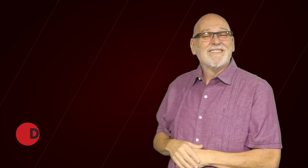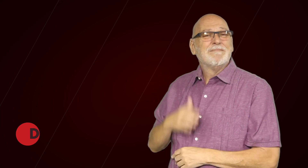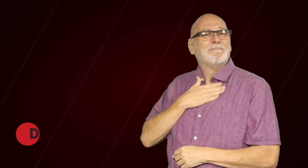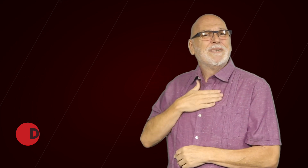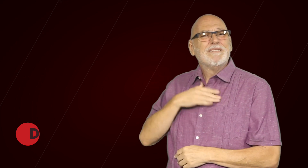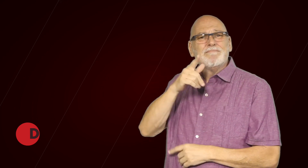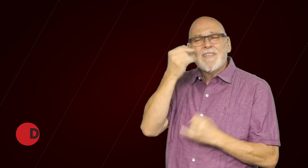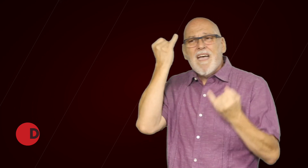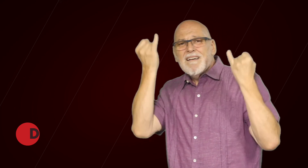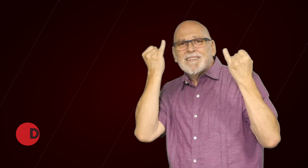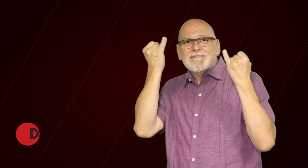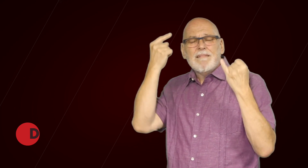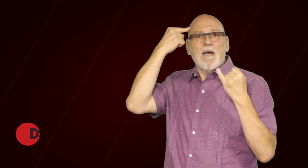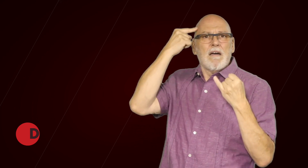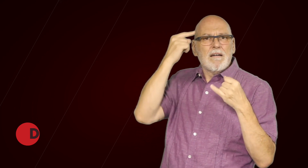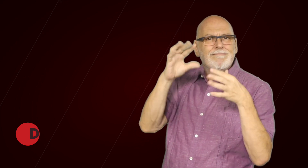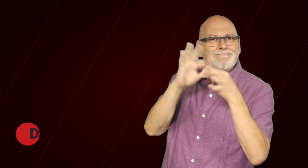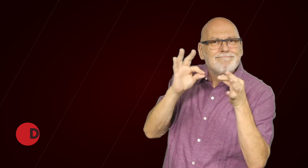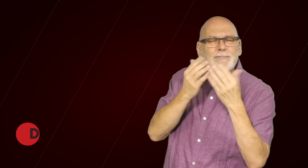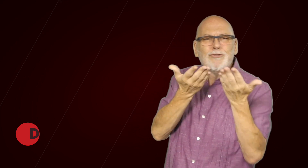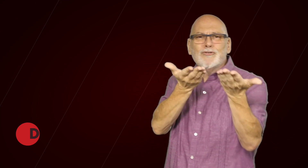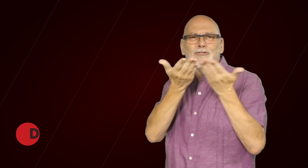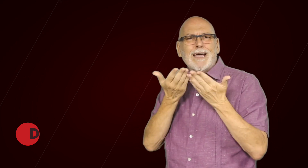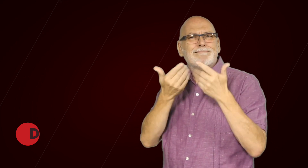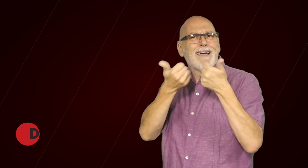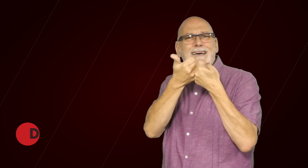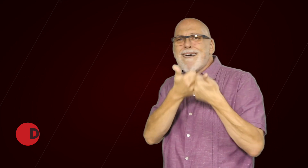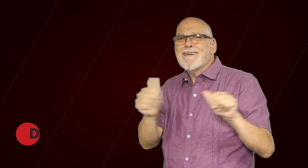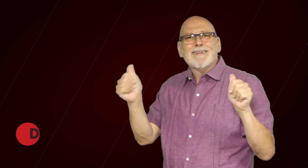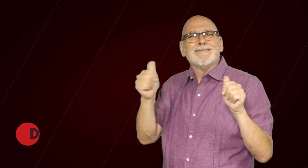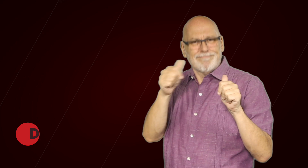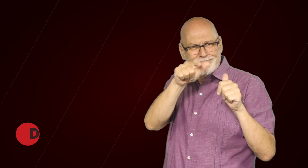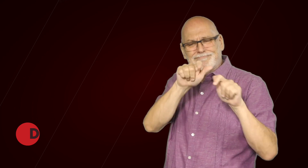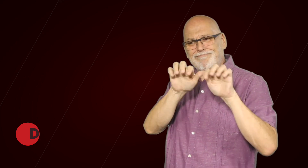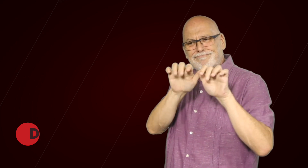Please send your news suggestions through our website